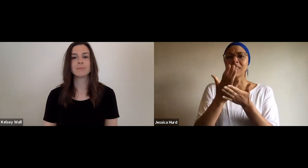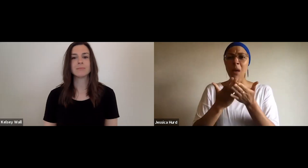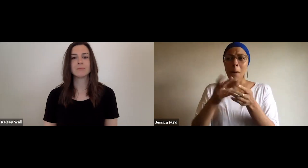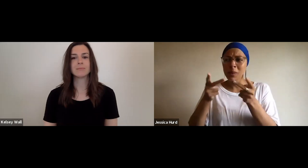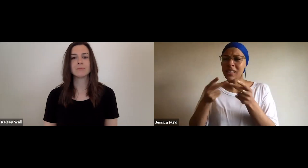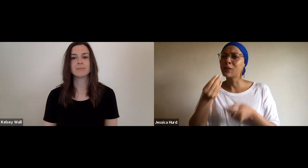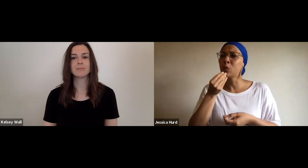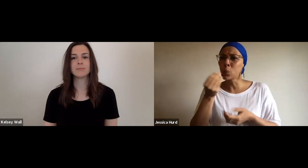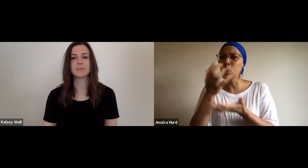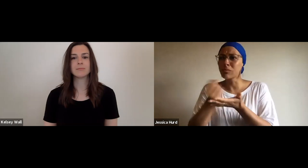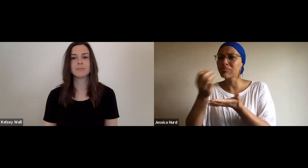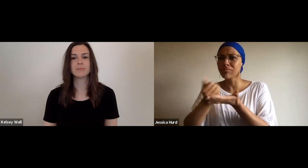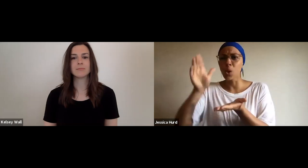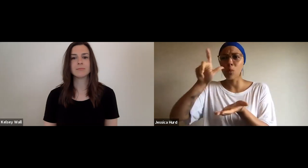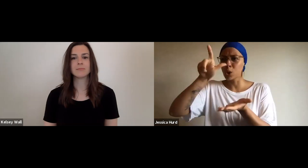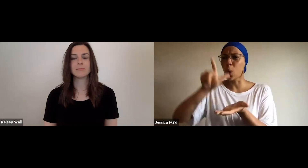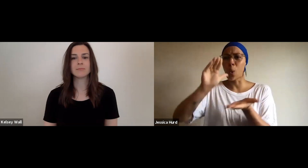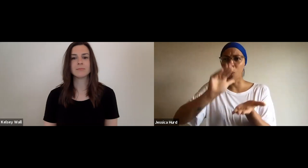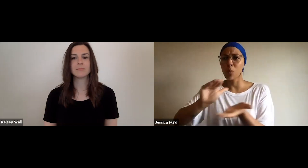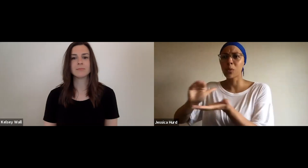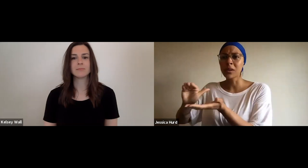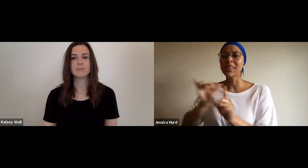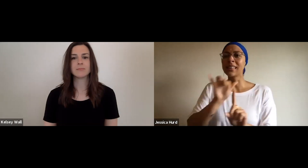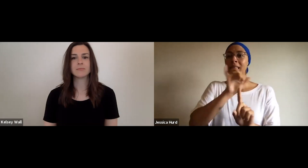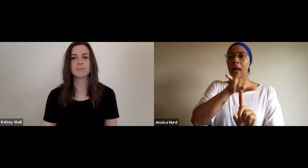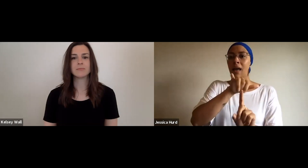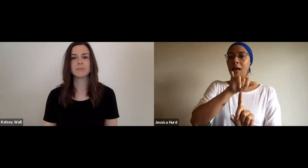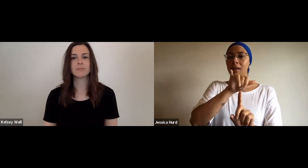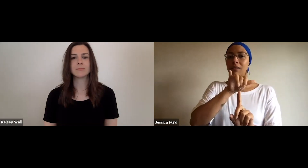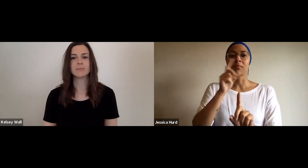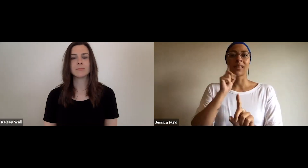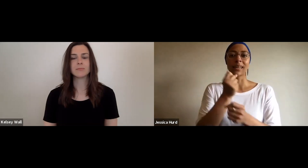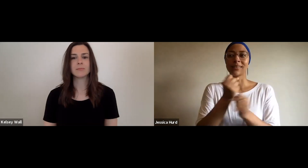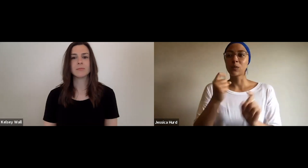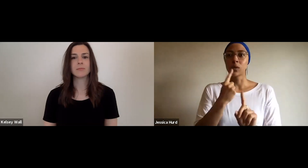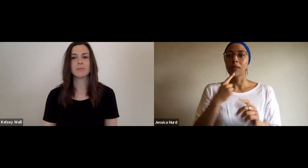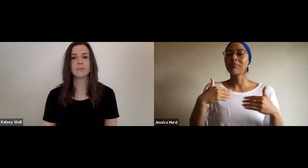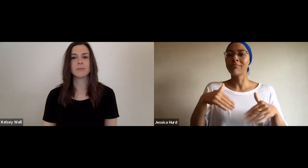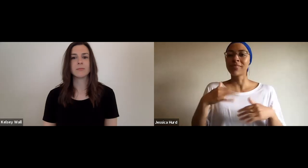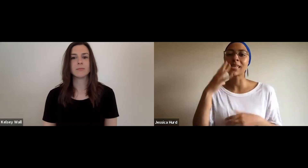people were so terrified of running out of supplies. Things like toilet paper, you would go to the store and there wouldn't be any toilet paper there.